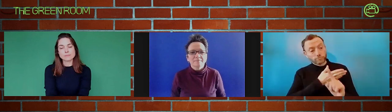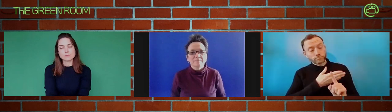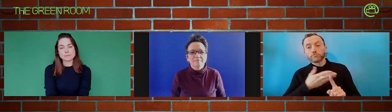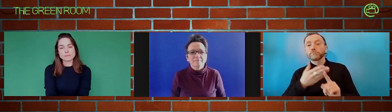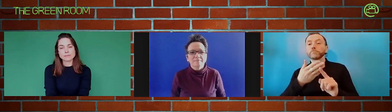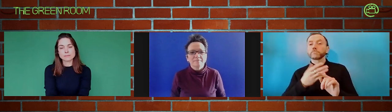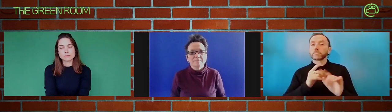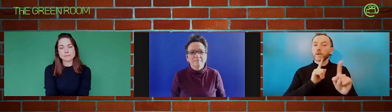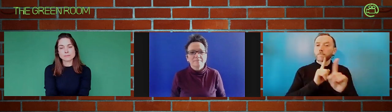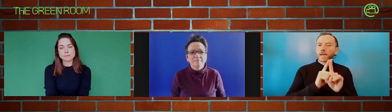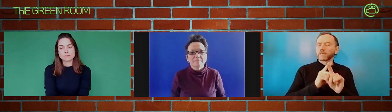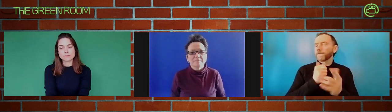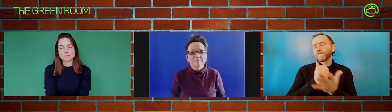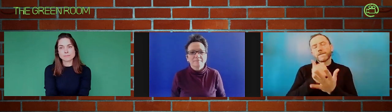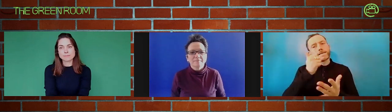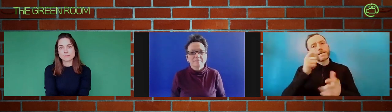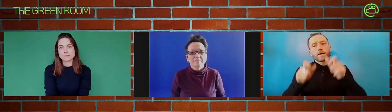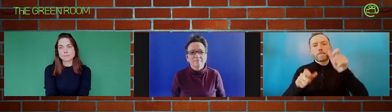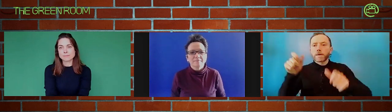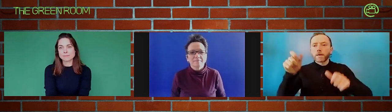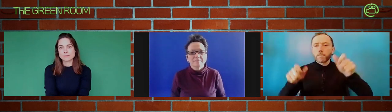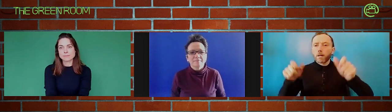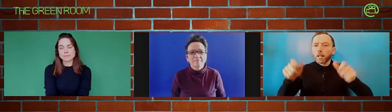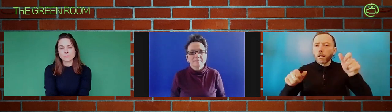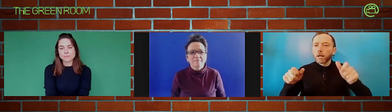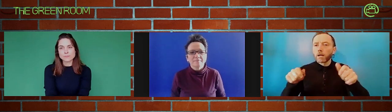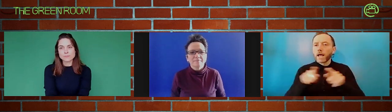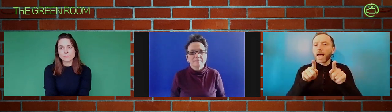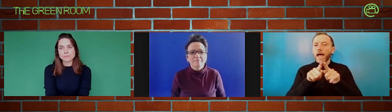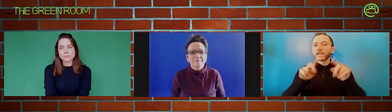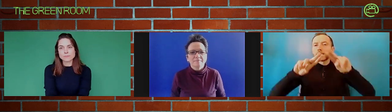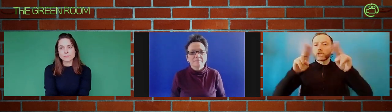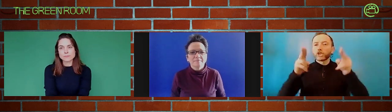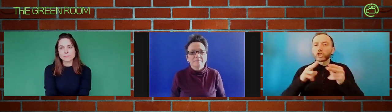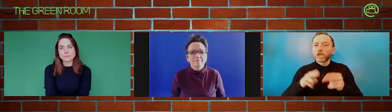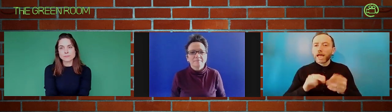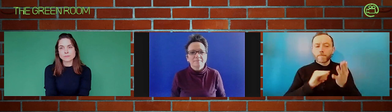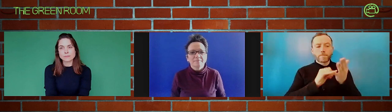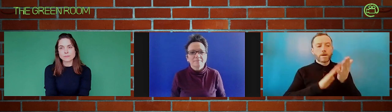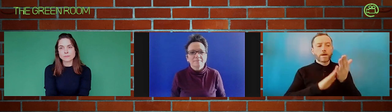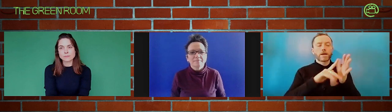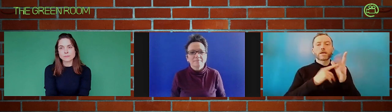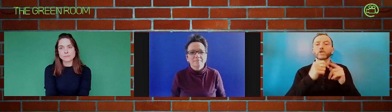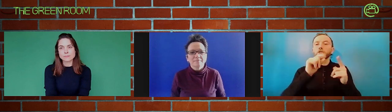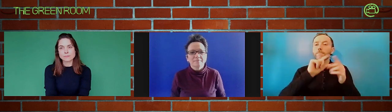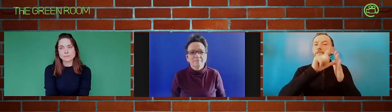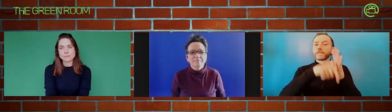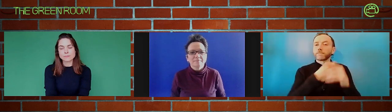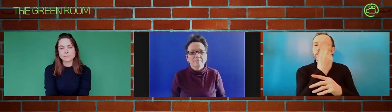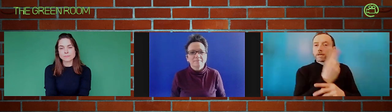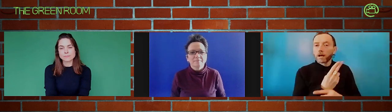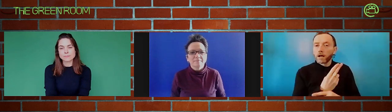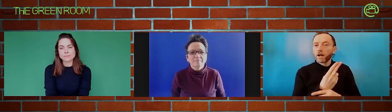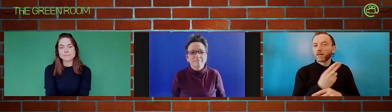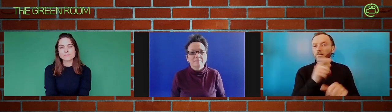great people at Shape Disability Arts. I met people like John Wilson.